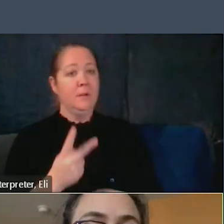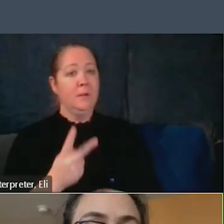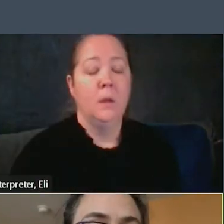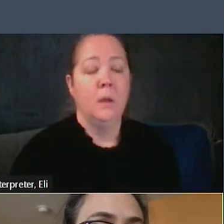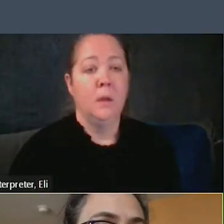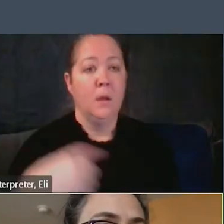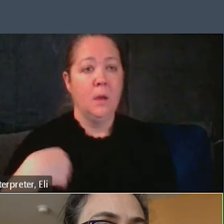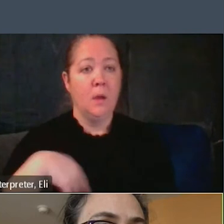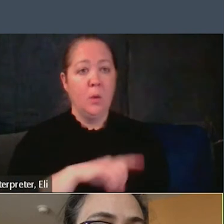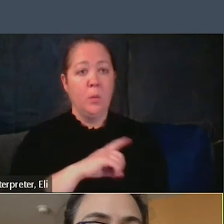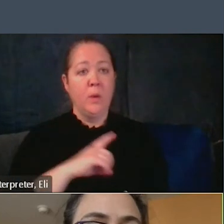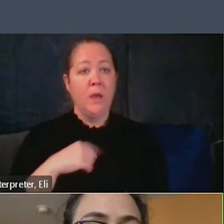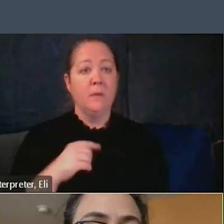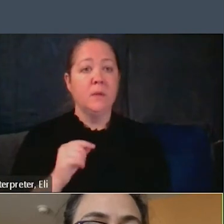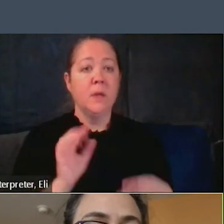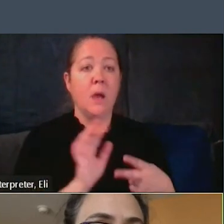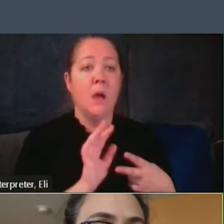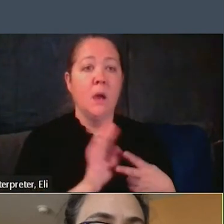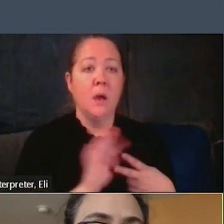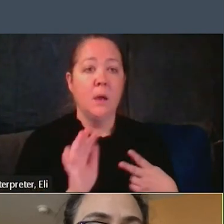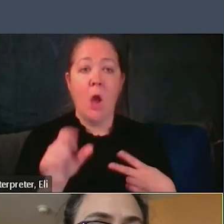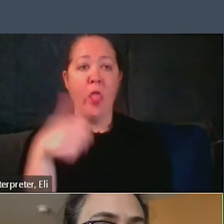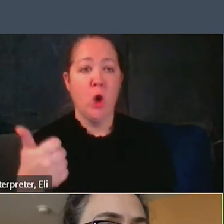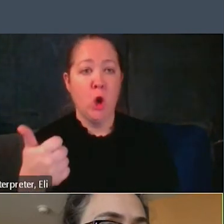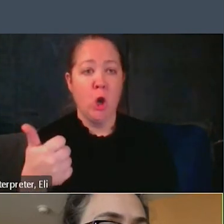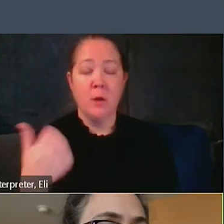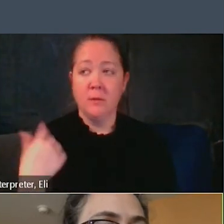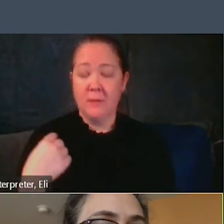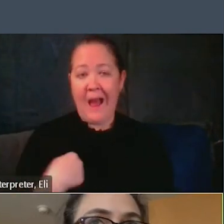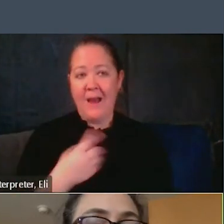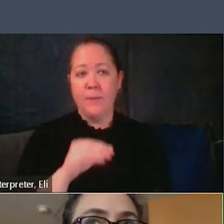and the reason I chose others because I'm not against having homeless shelter.